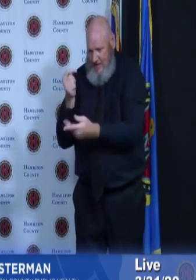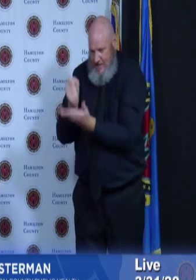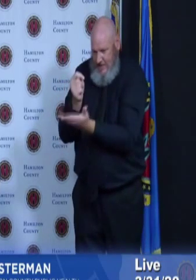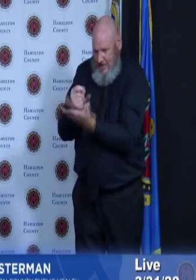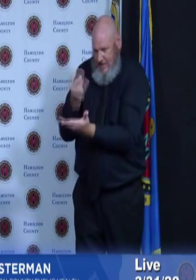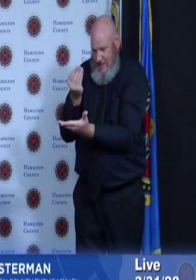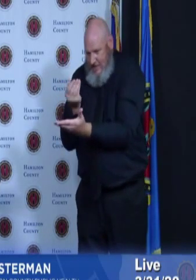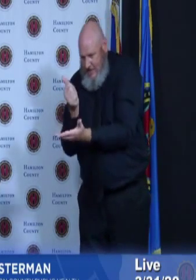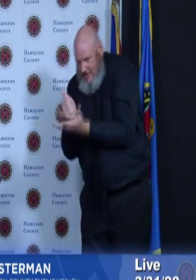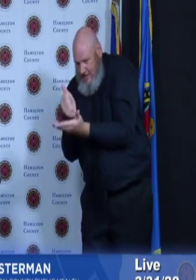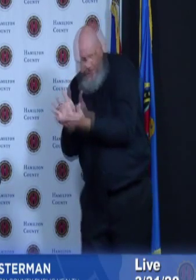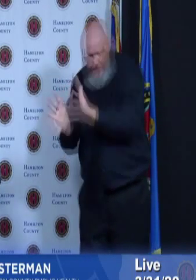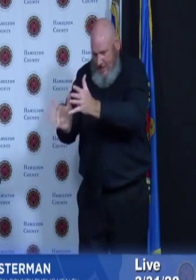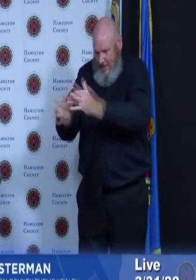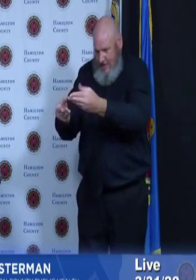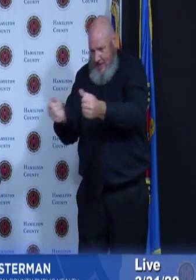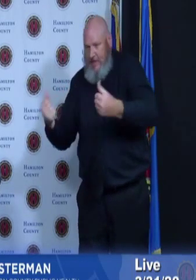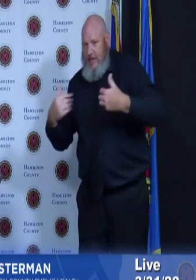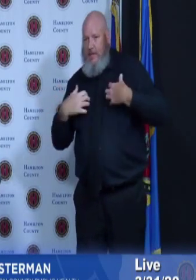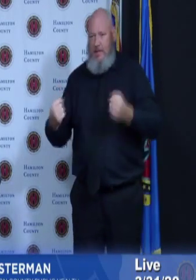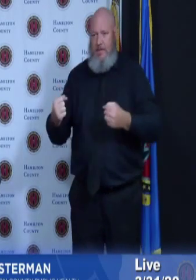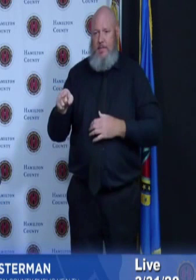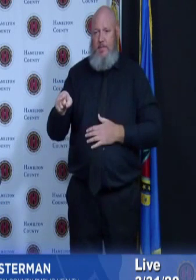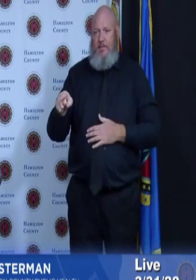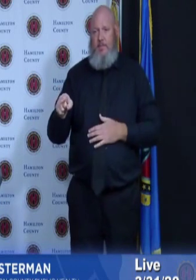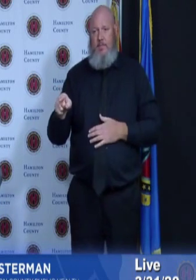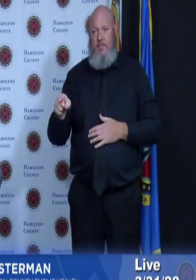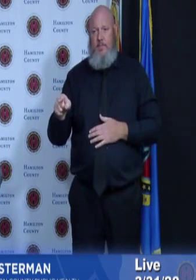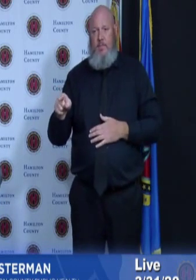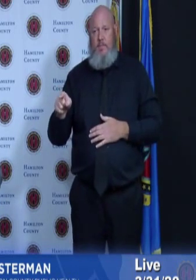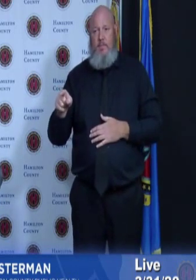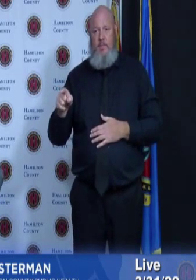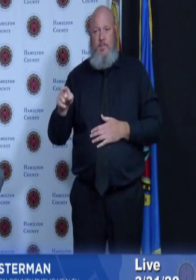we start to see the spike here in Hamilton County I just I want to close